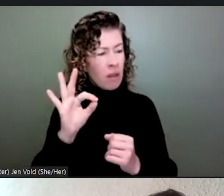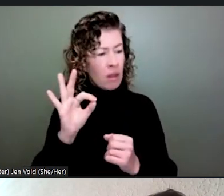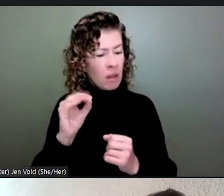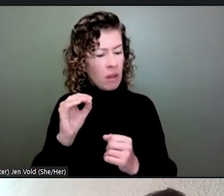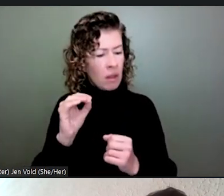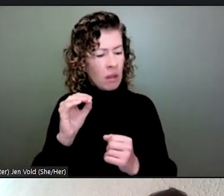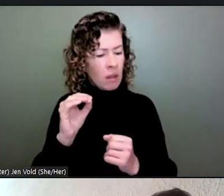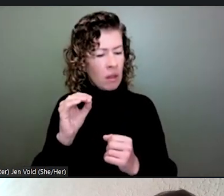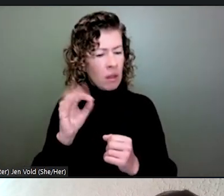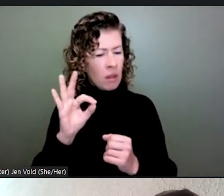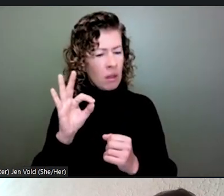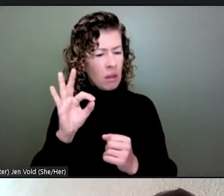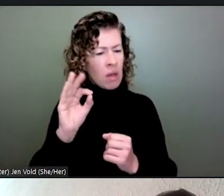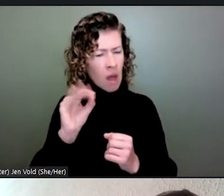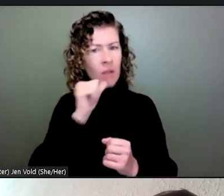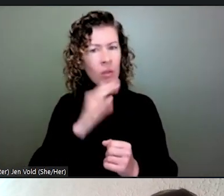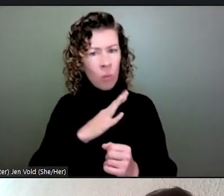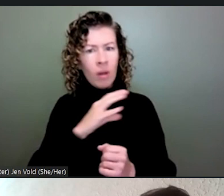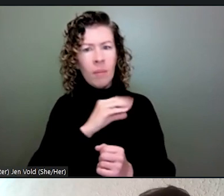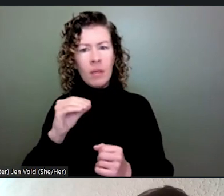90 women and then 60--around 60, were mothers.